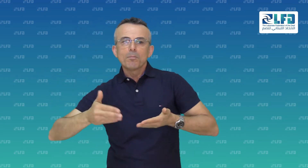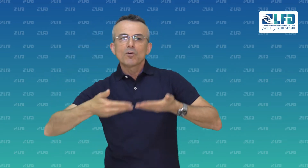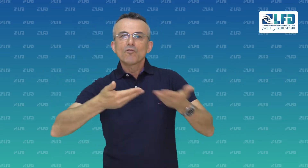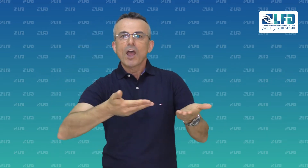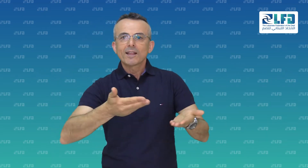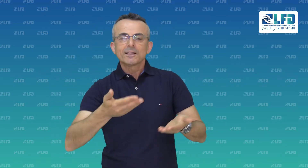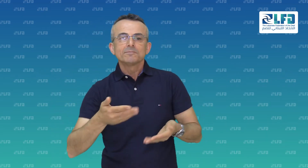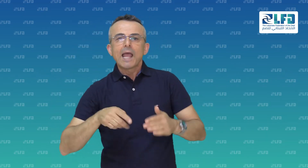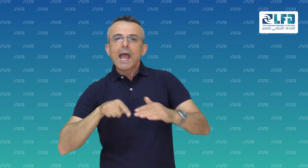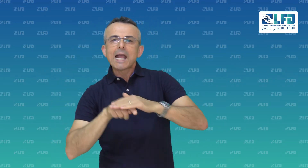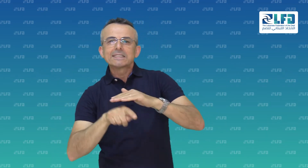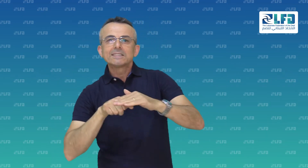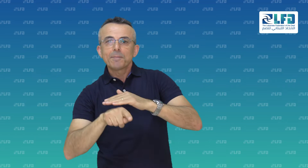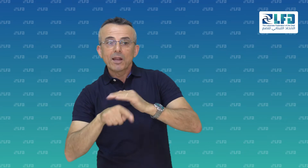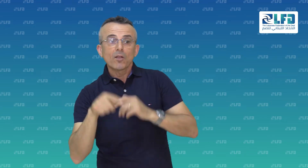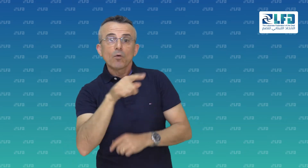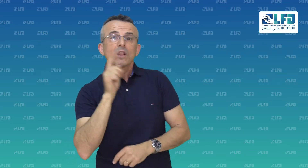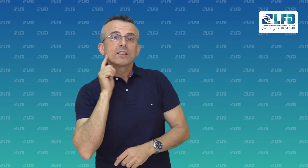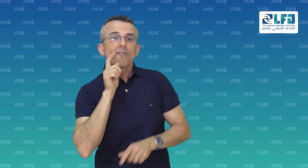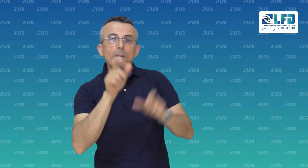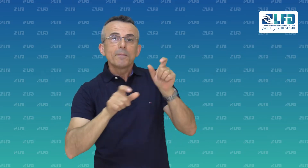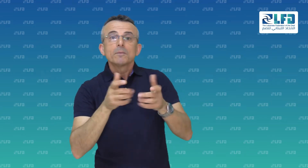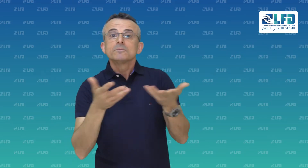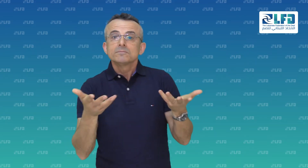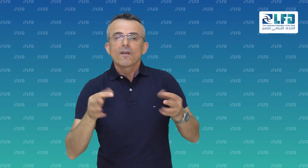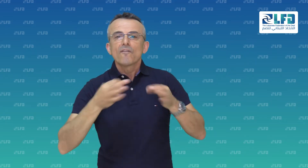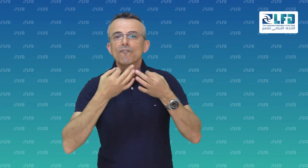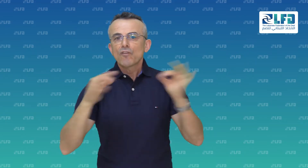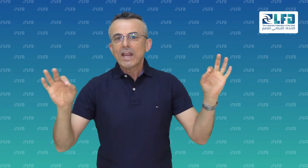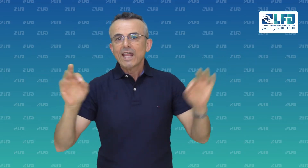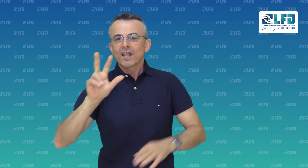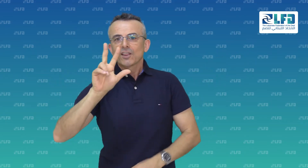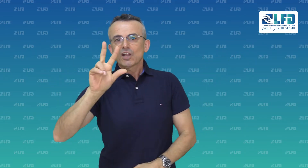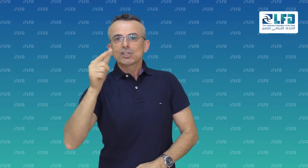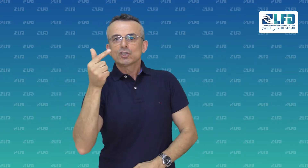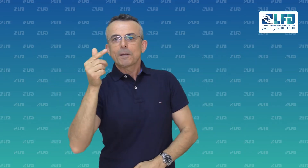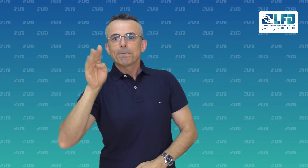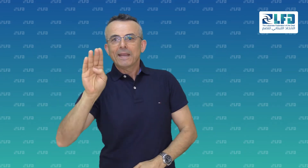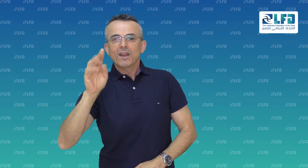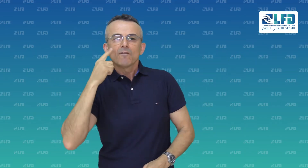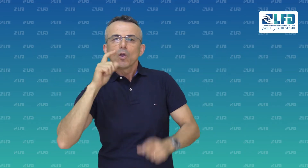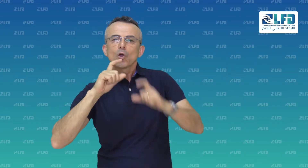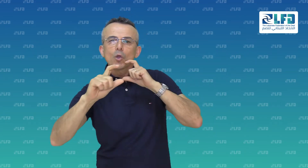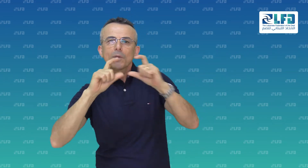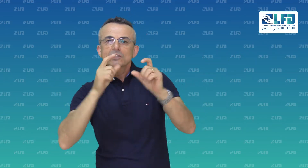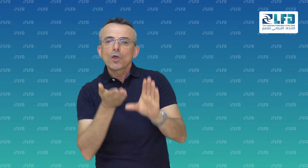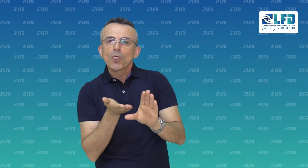to provide accessibility to Deaf people by offering free 3GB data for communication